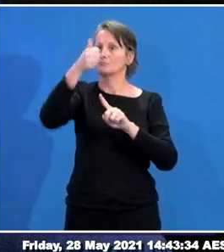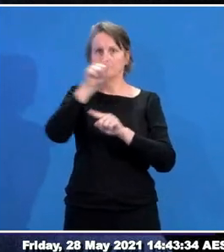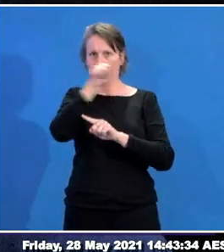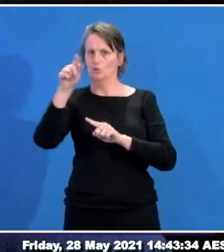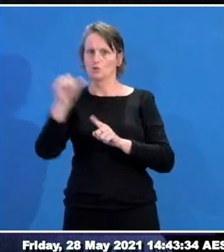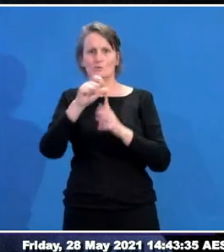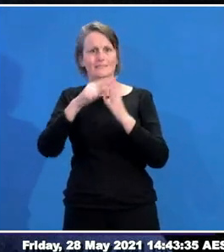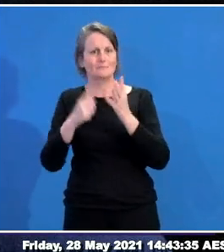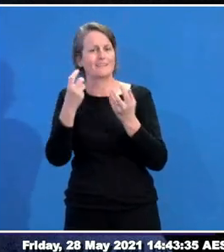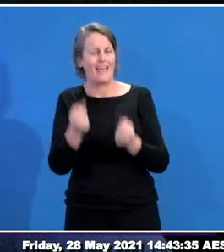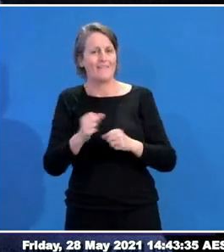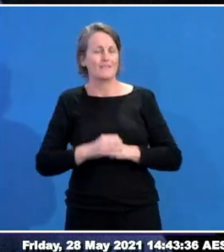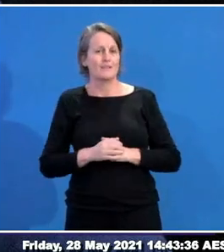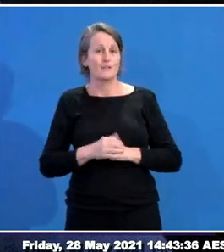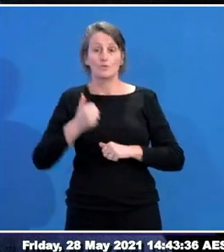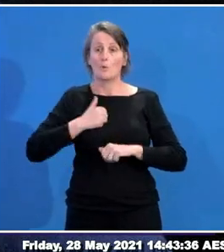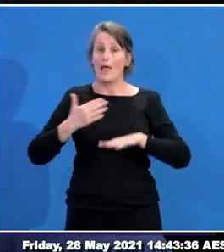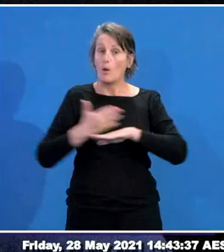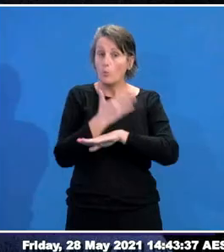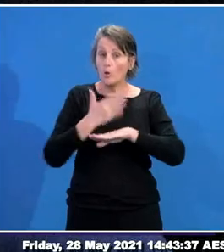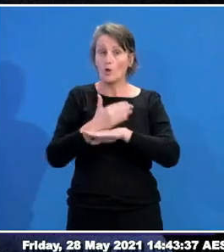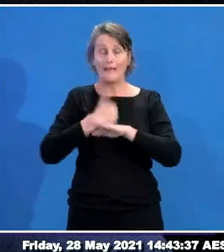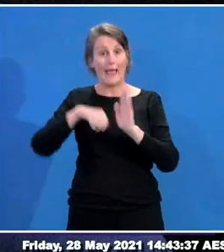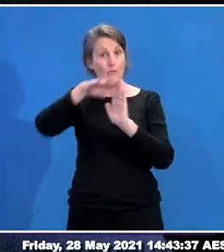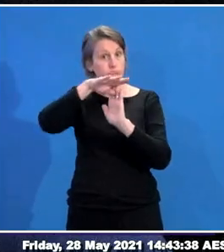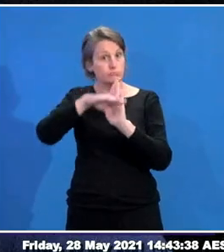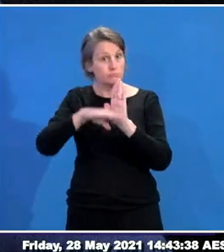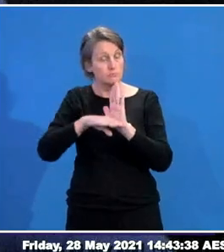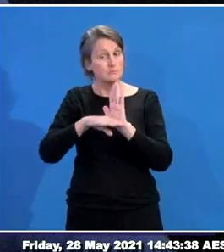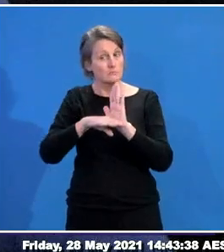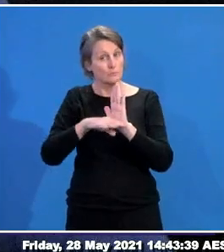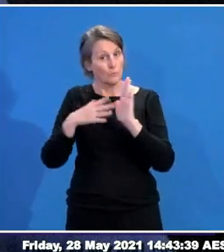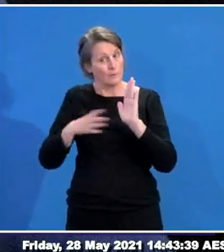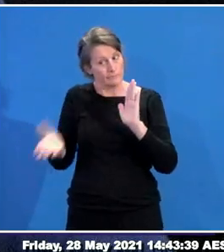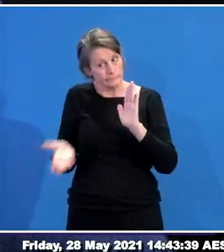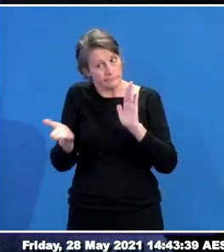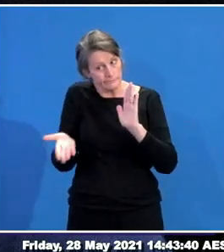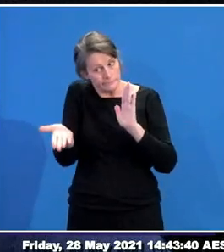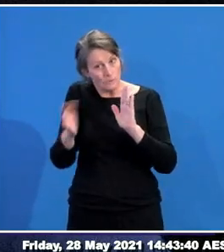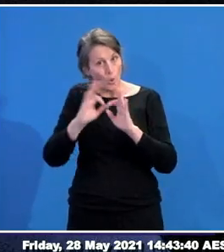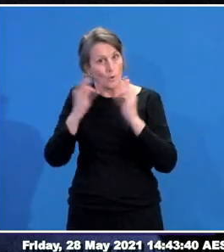standards and the work that we do would seek to see that evolve in the sector.